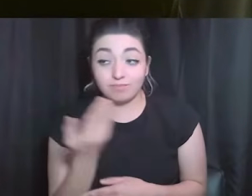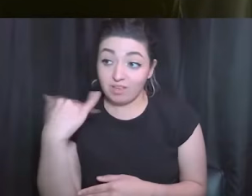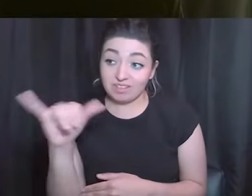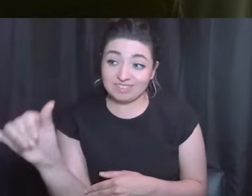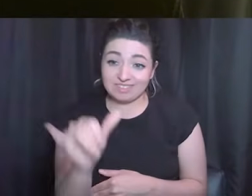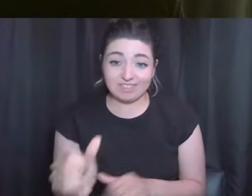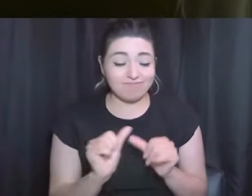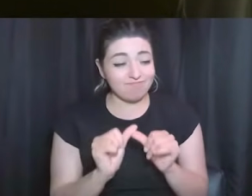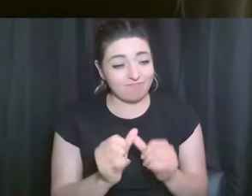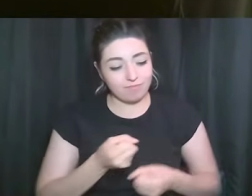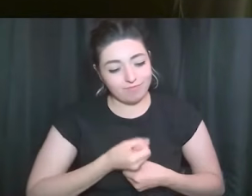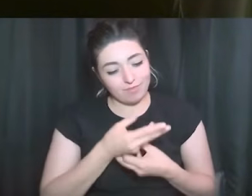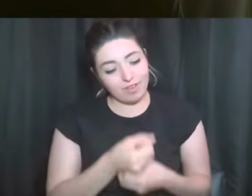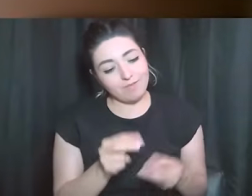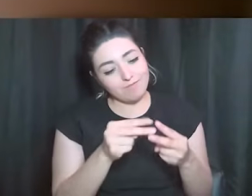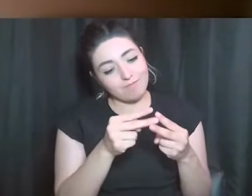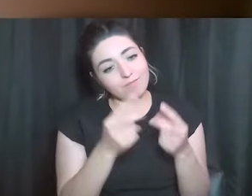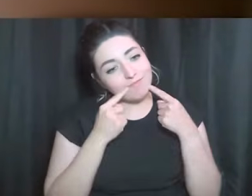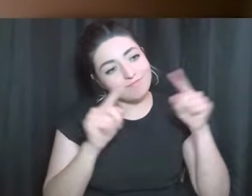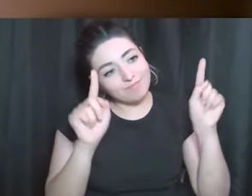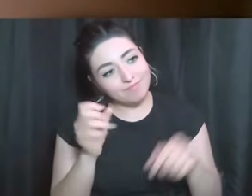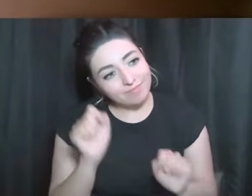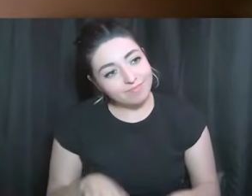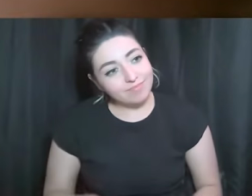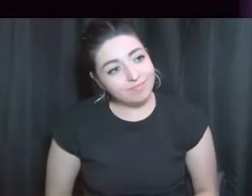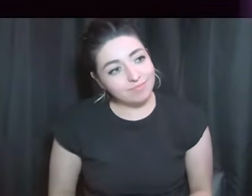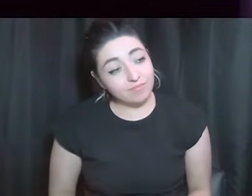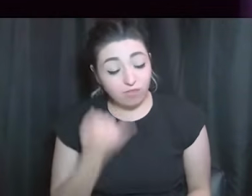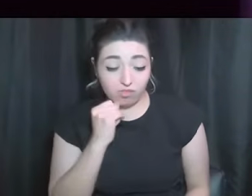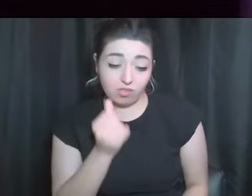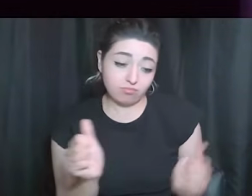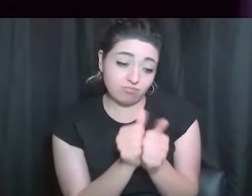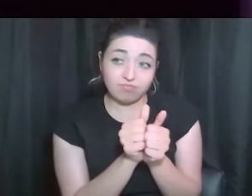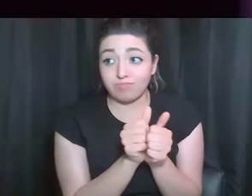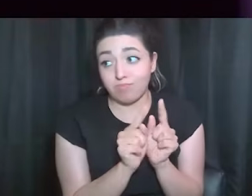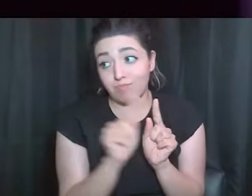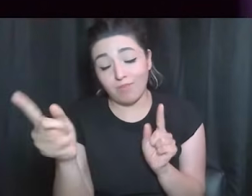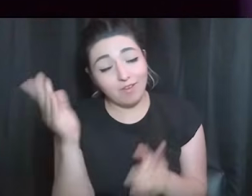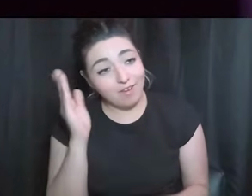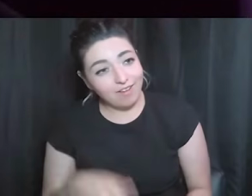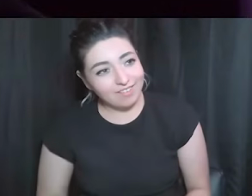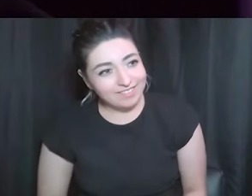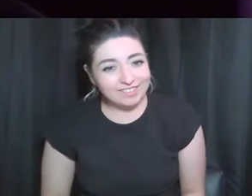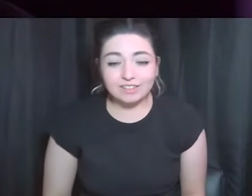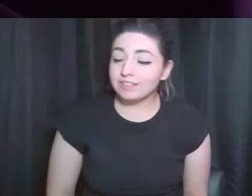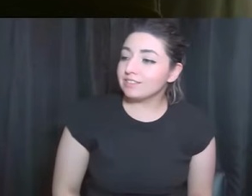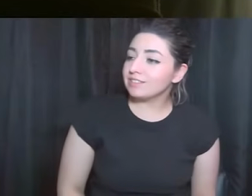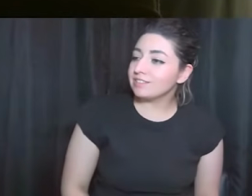in the potential of our partnership. I wouldn't have stuck with you otherwise. You know what happened after that?